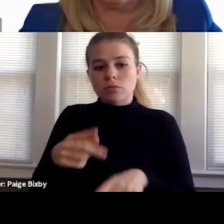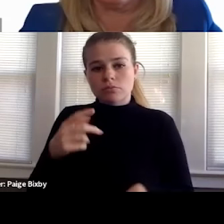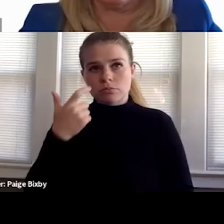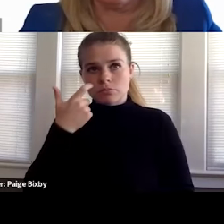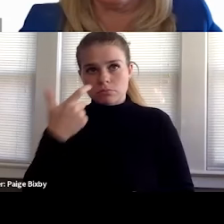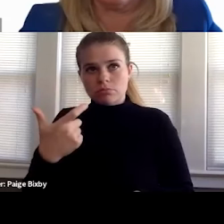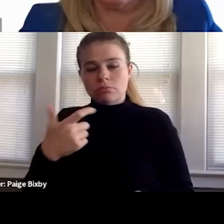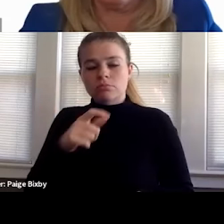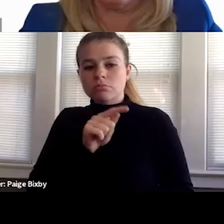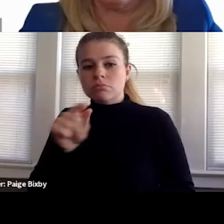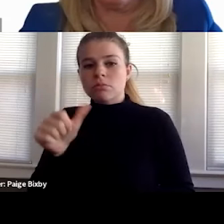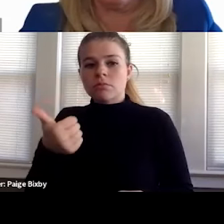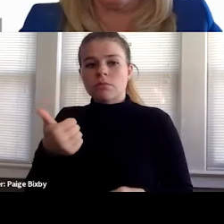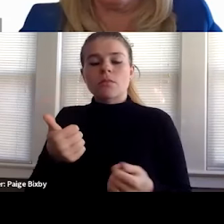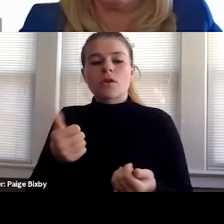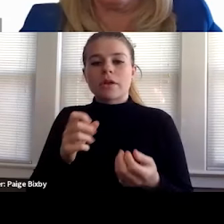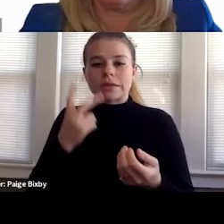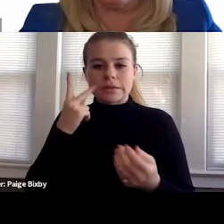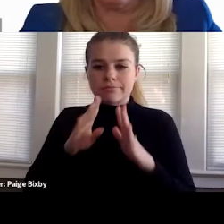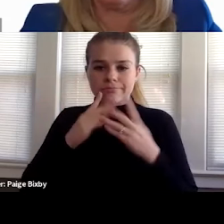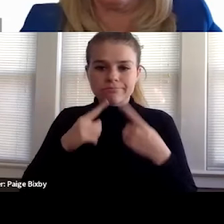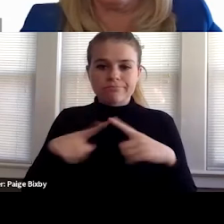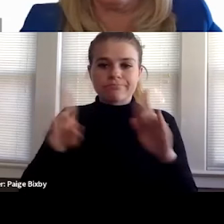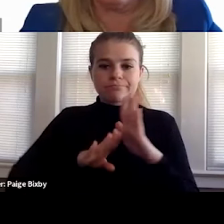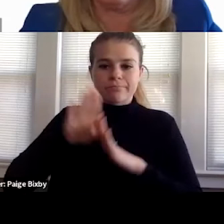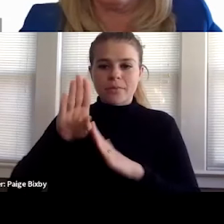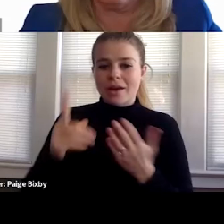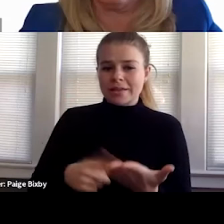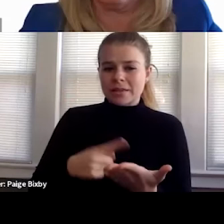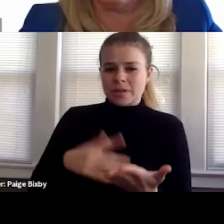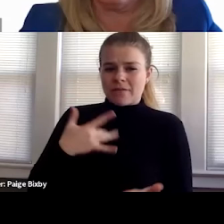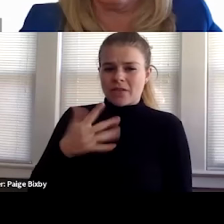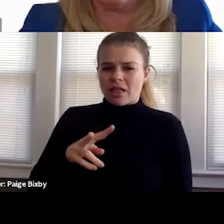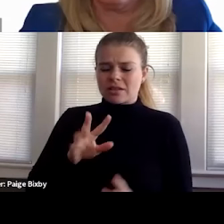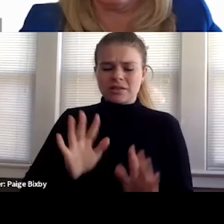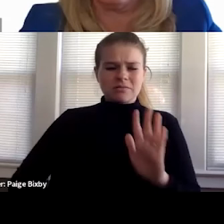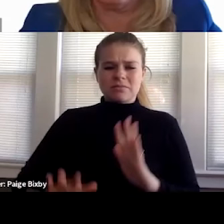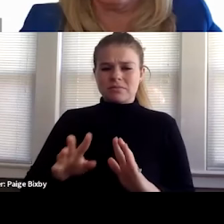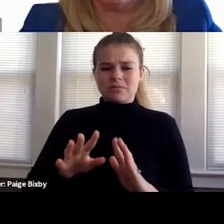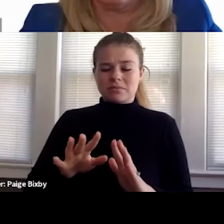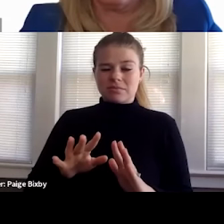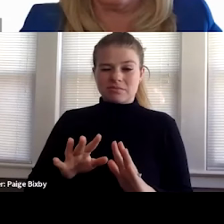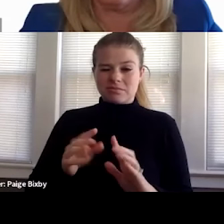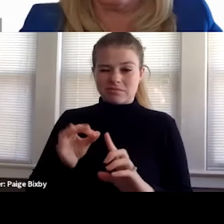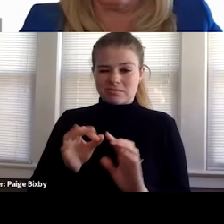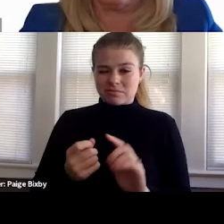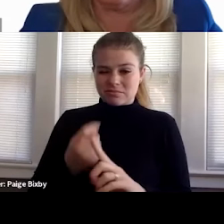So sometimes this feels a little too outside the box for some, but I'll tell you that many communities